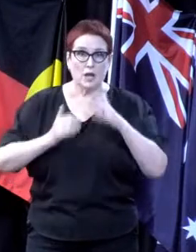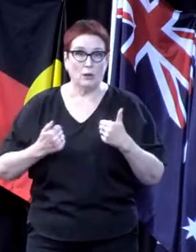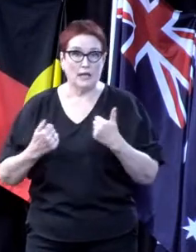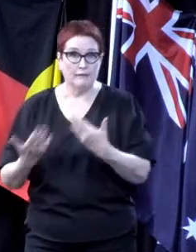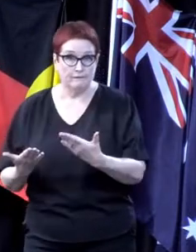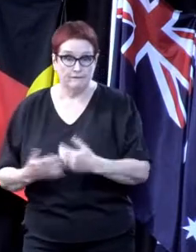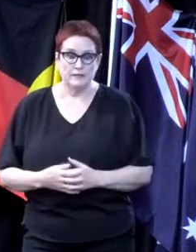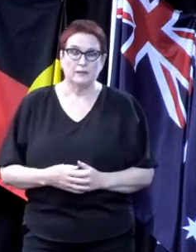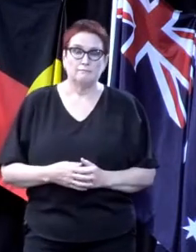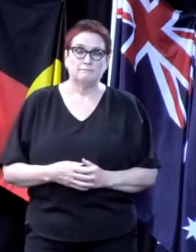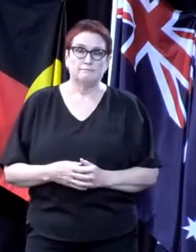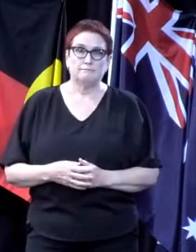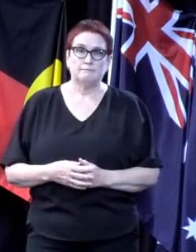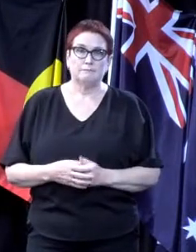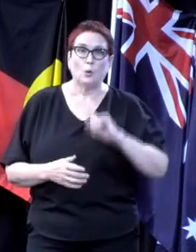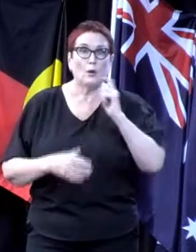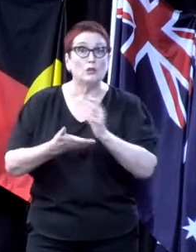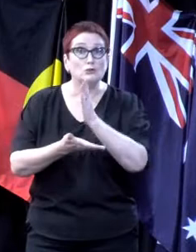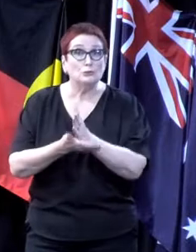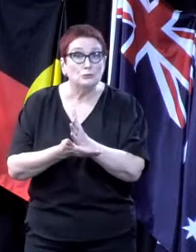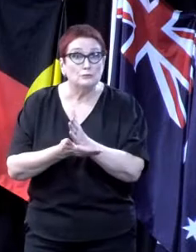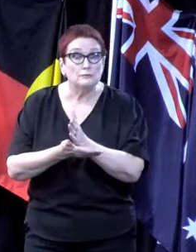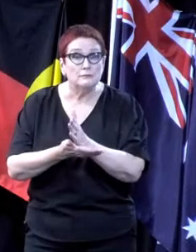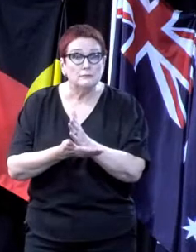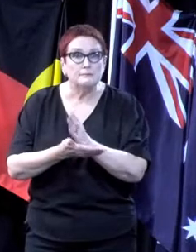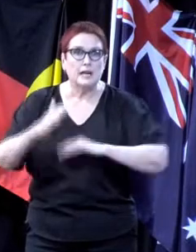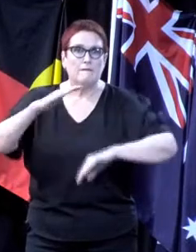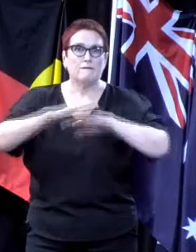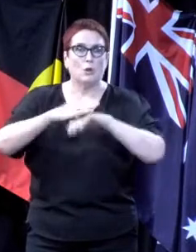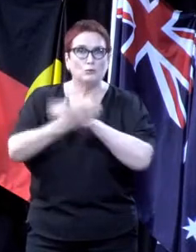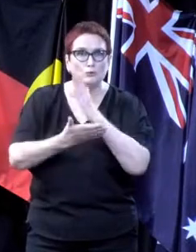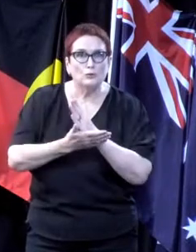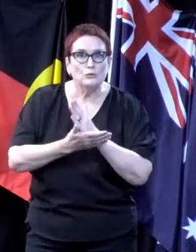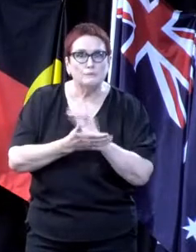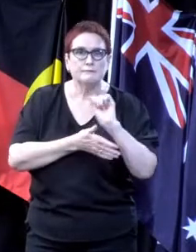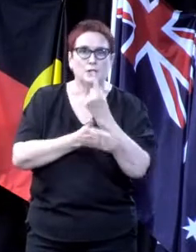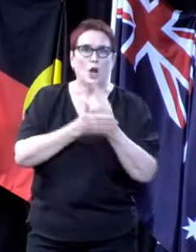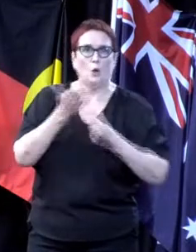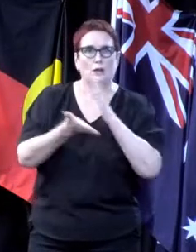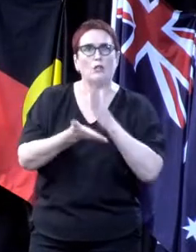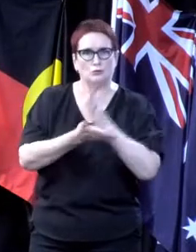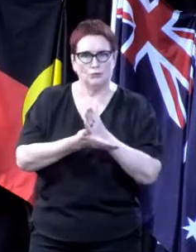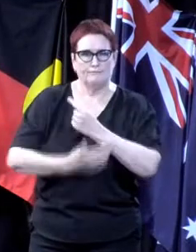(REPEATS) Will be the truth - MS MORRIS: (REPEATS) The whole truth - MS MORRIS: (REPEATS) And nothing but the truth. MS MORRIS: (REPEATS)